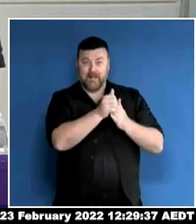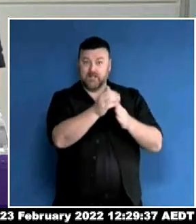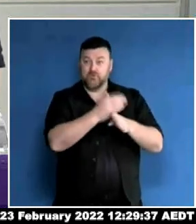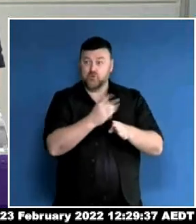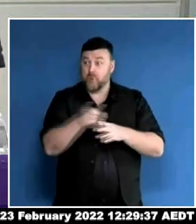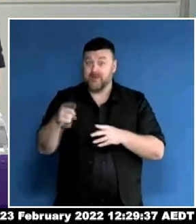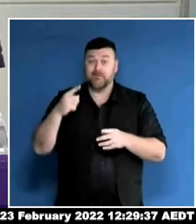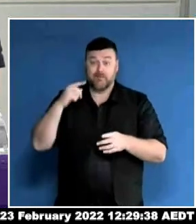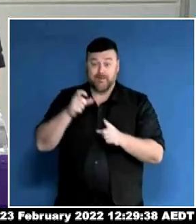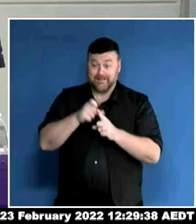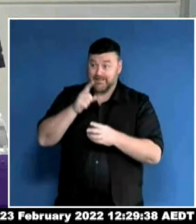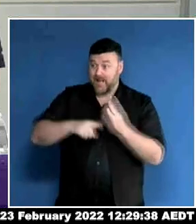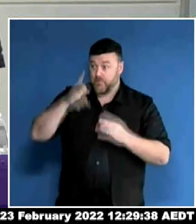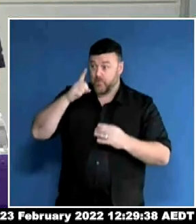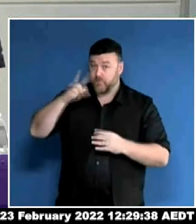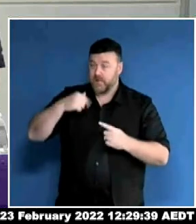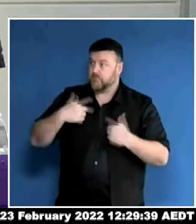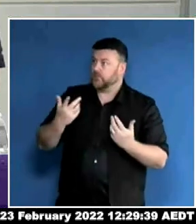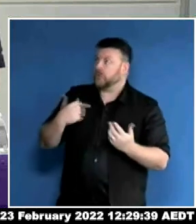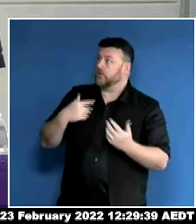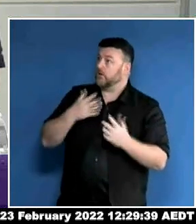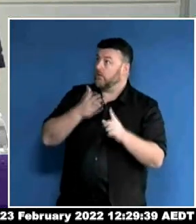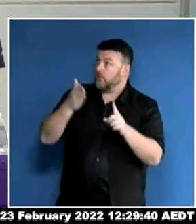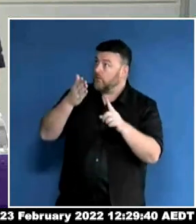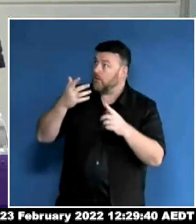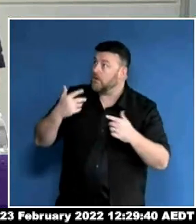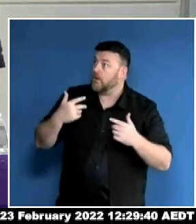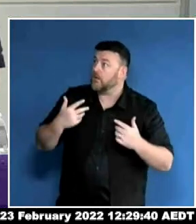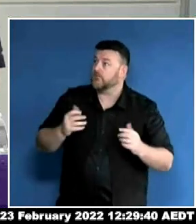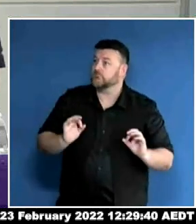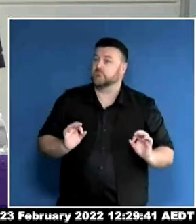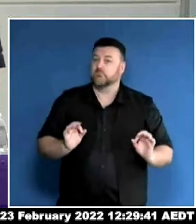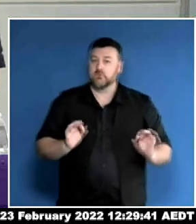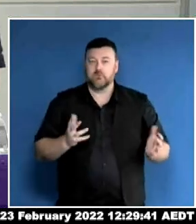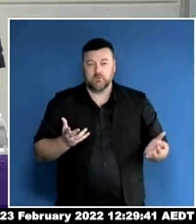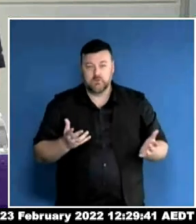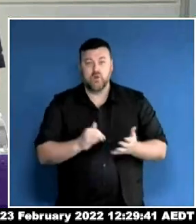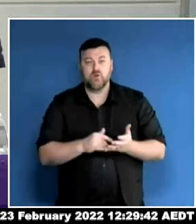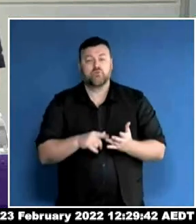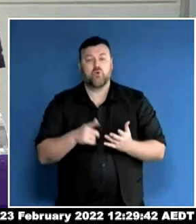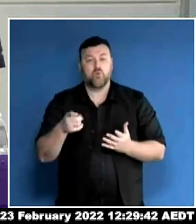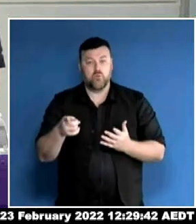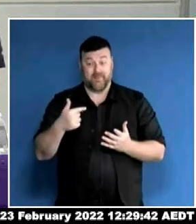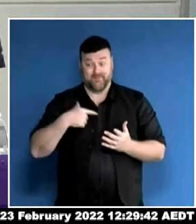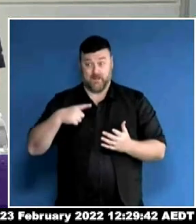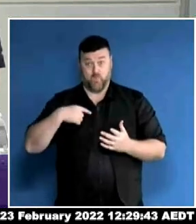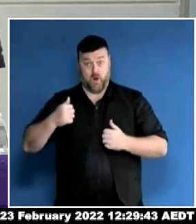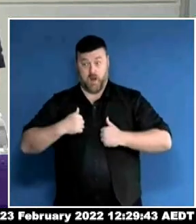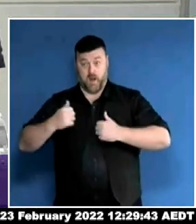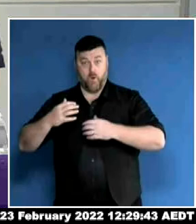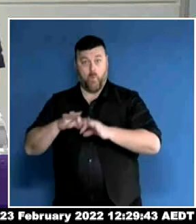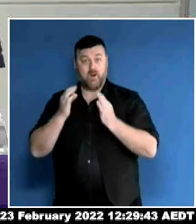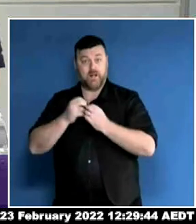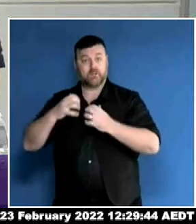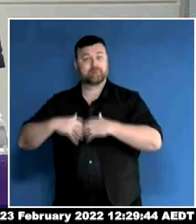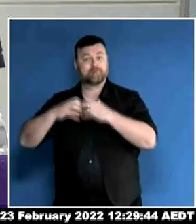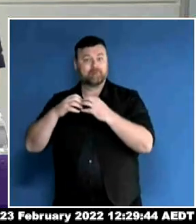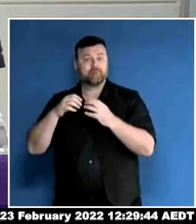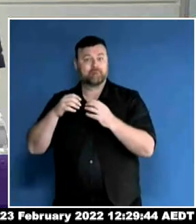That's why we built the Young Leaders Program, kind of acknowledging that no one was really even seeing people as leaders so we had to open their eyes to it.